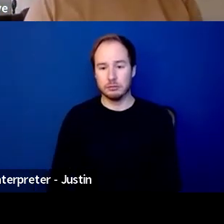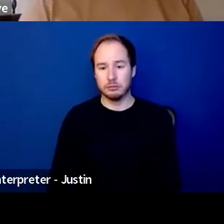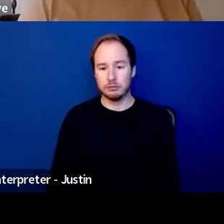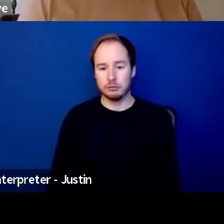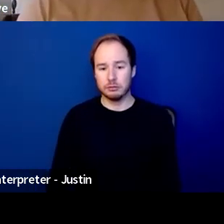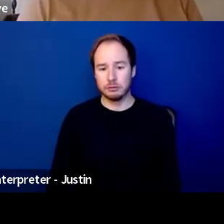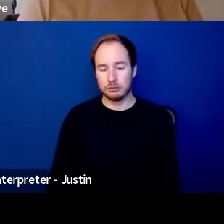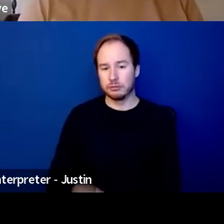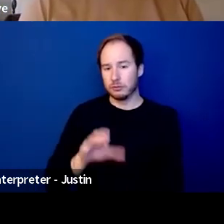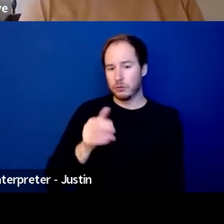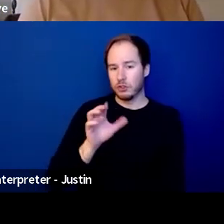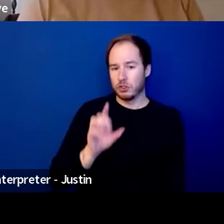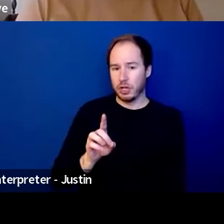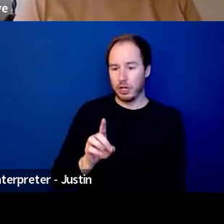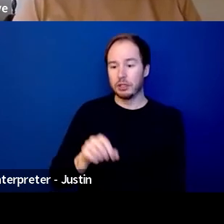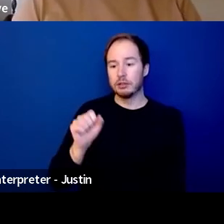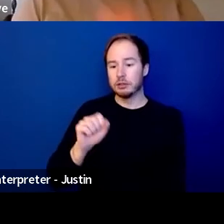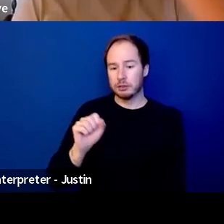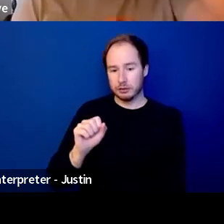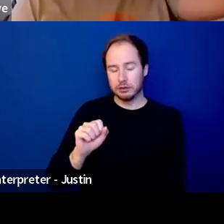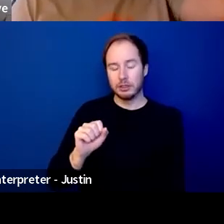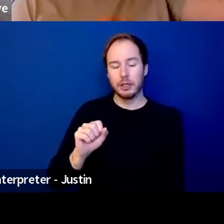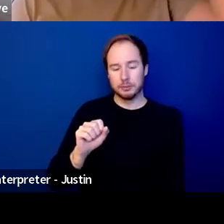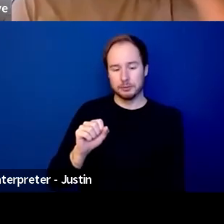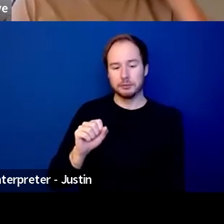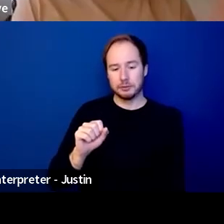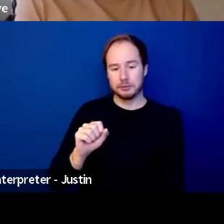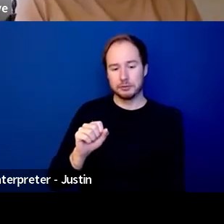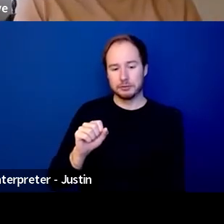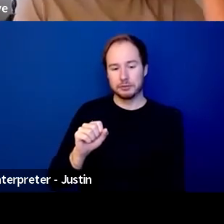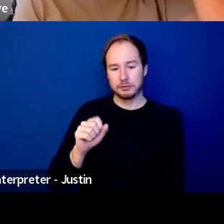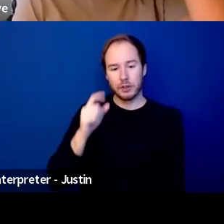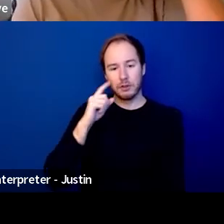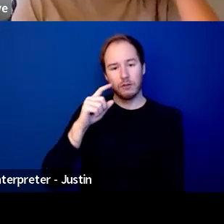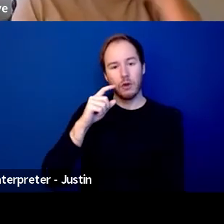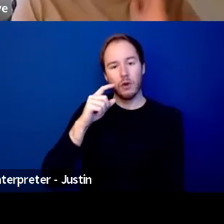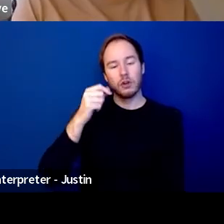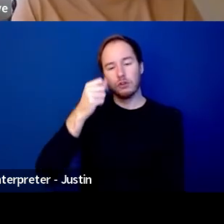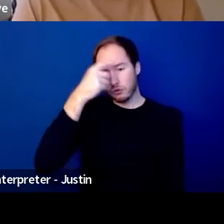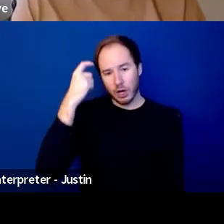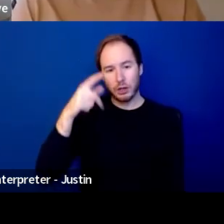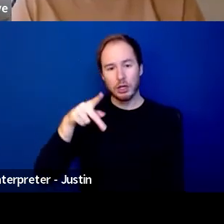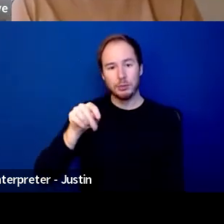Yes, so along that point of trauma, PTSD, trauma-informed care,